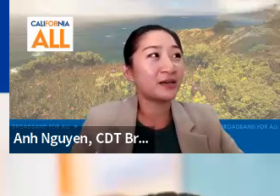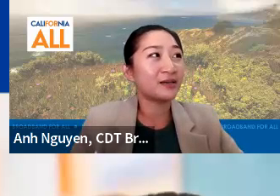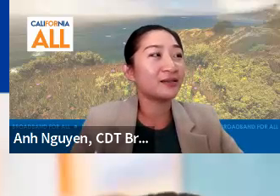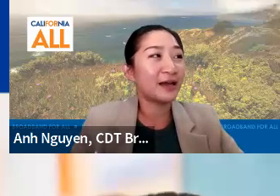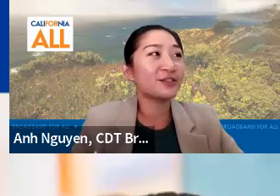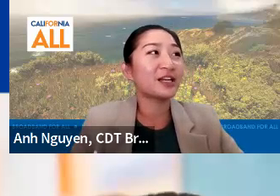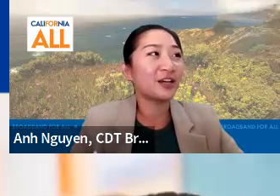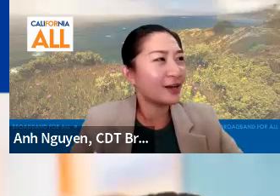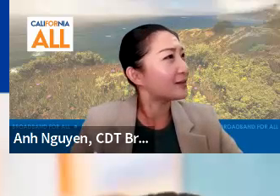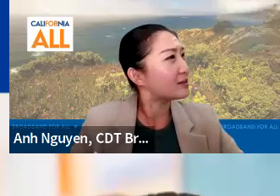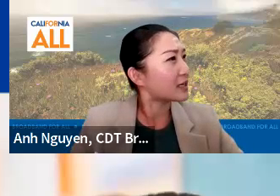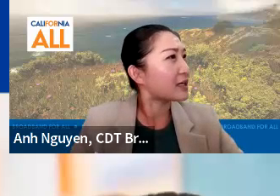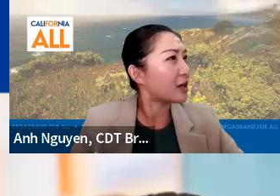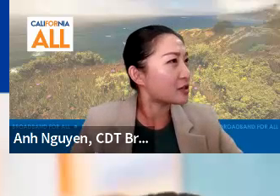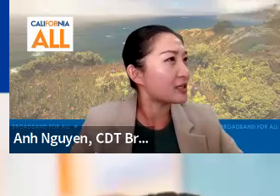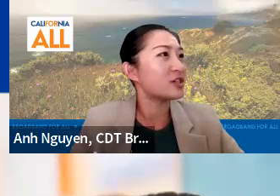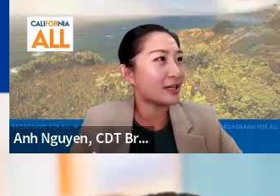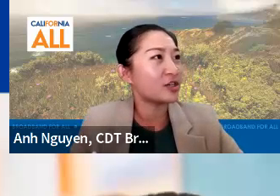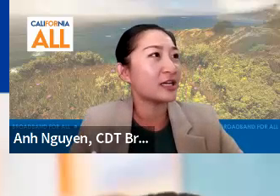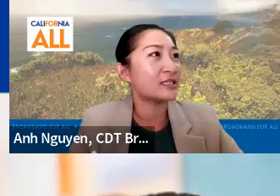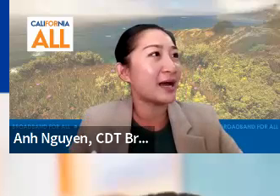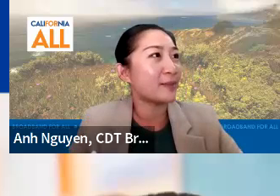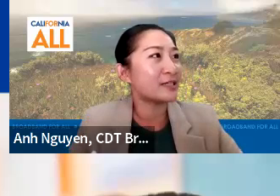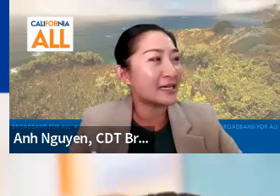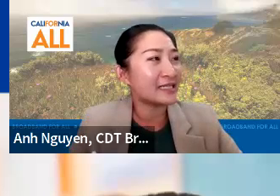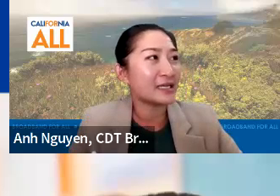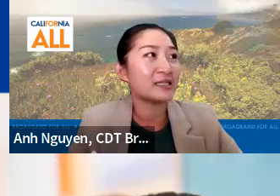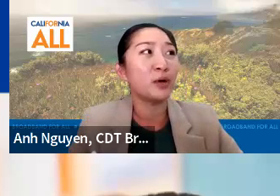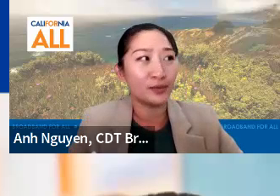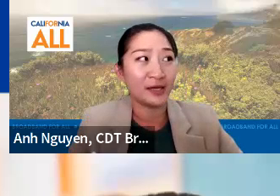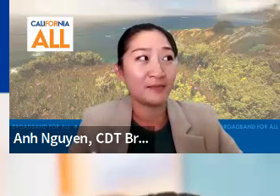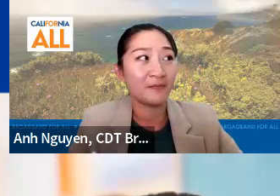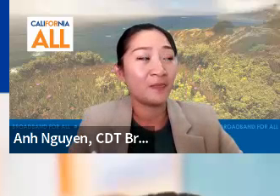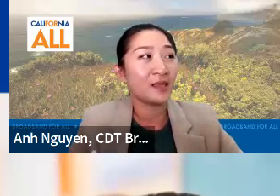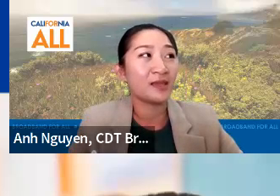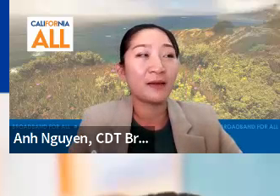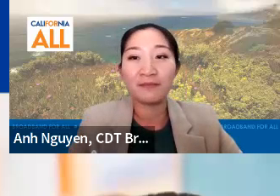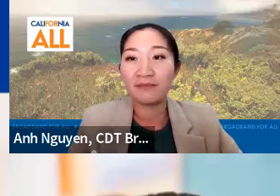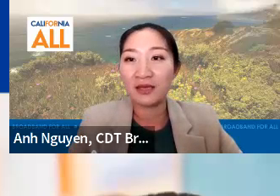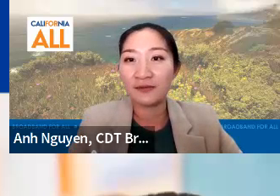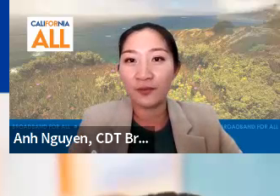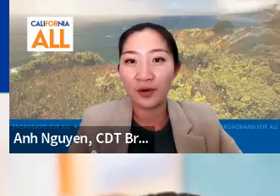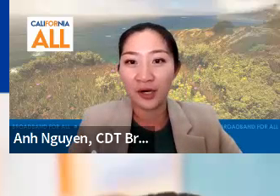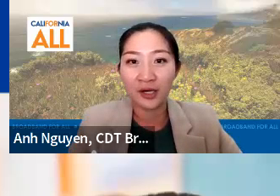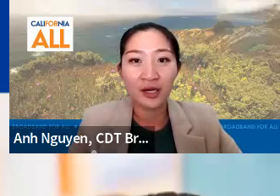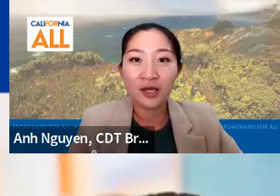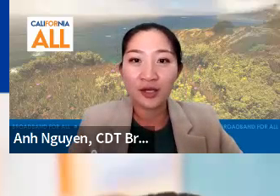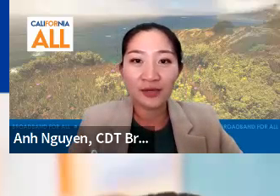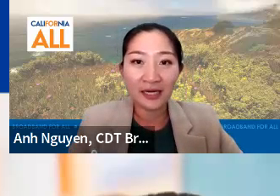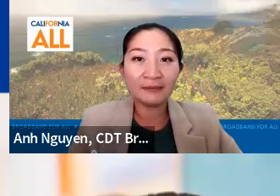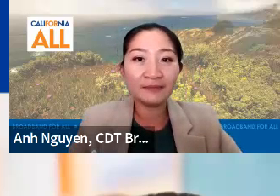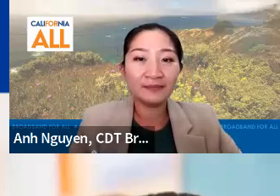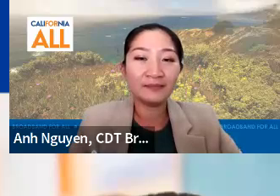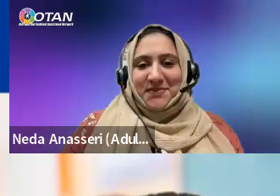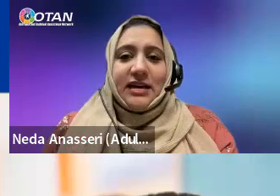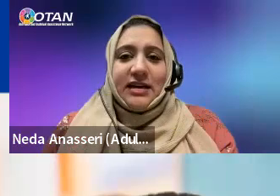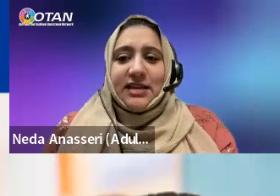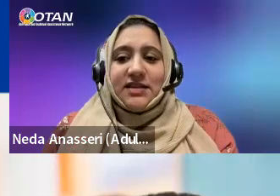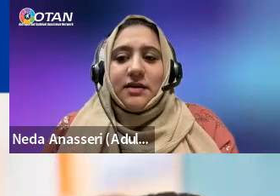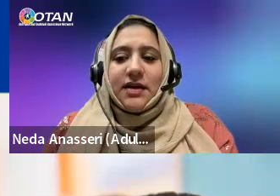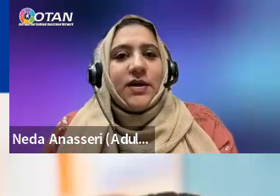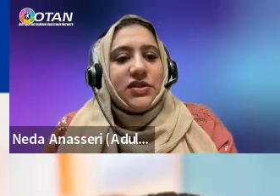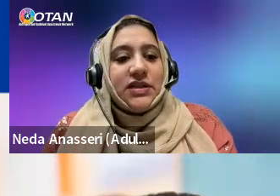science. You as well think. I think that is for unit. Yeah, I think that's a great question.